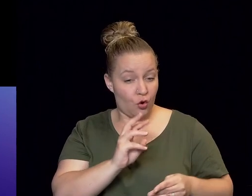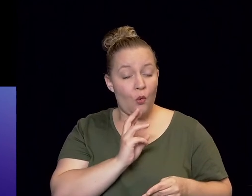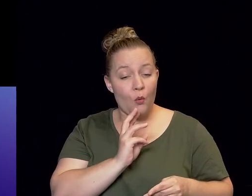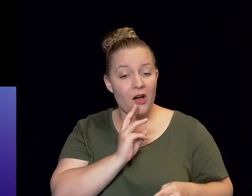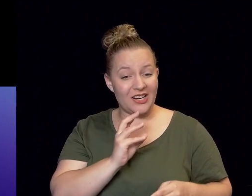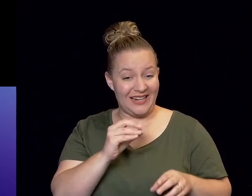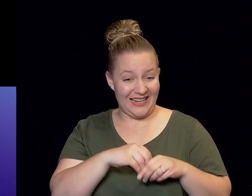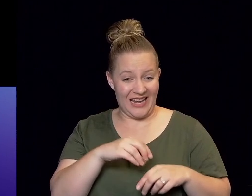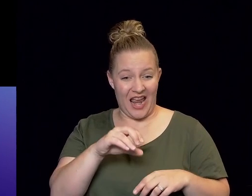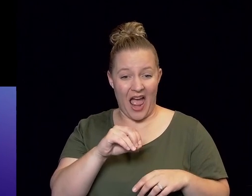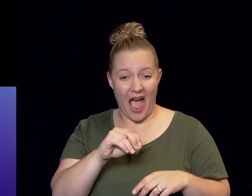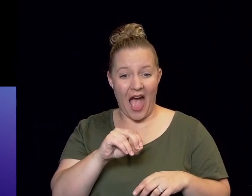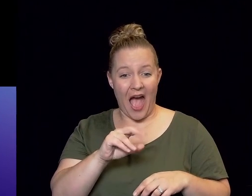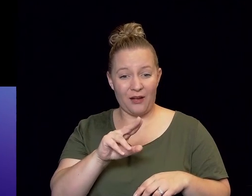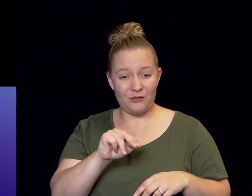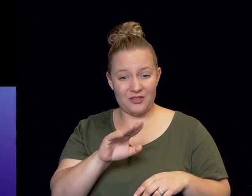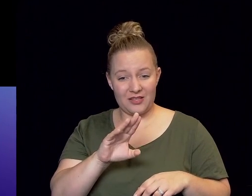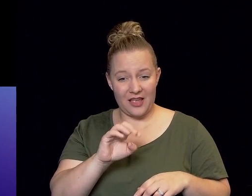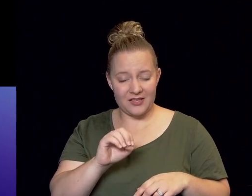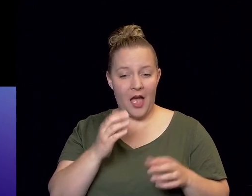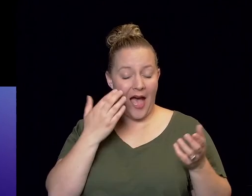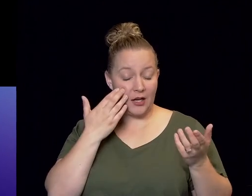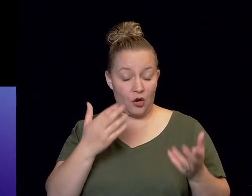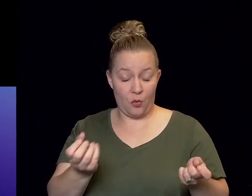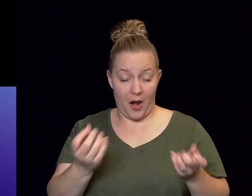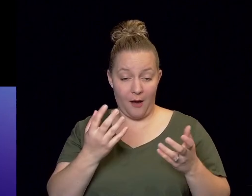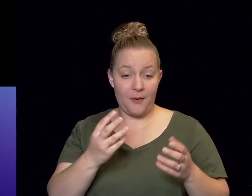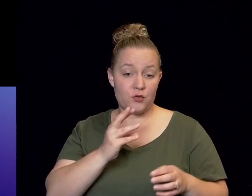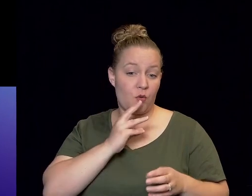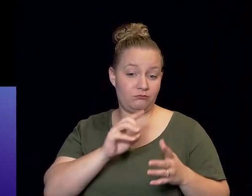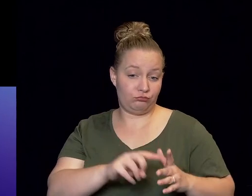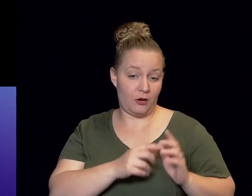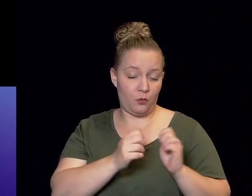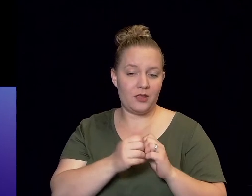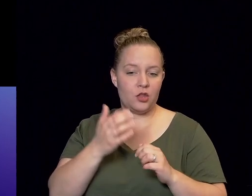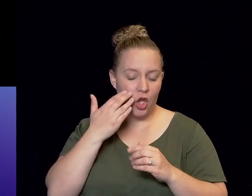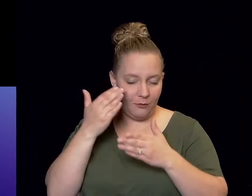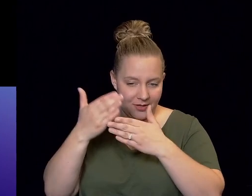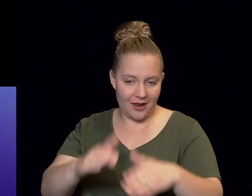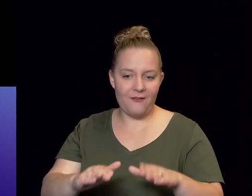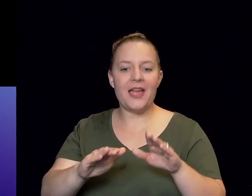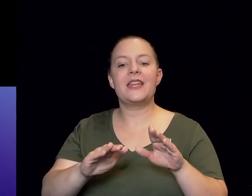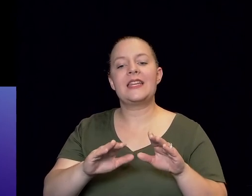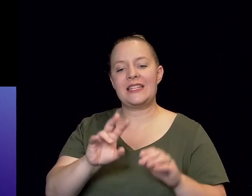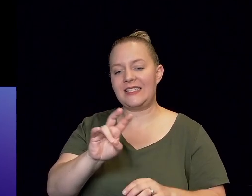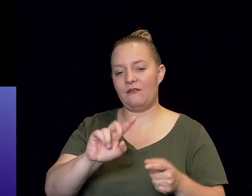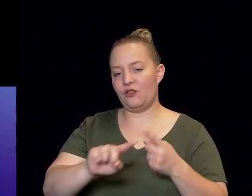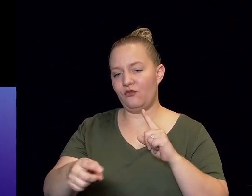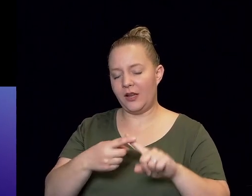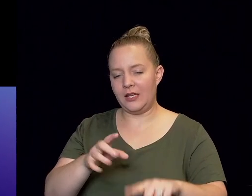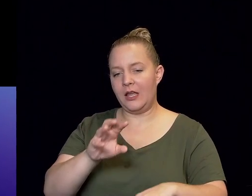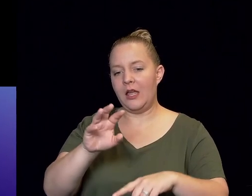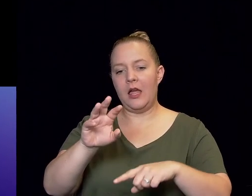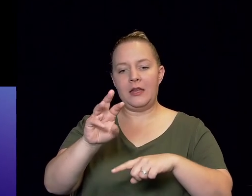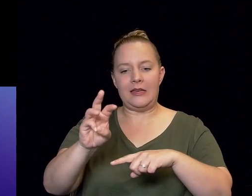with but I know that I'm splitting it up amongst 7 friends. So, I wrote w over s or w with